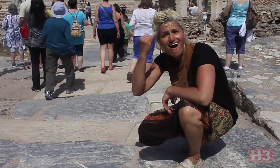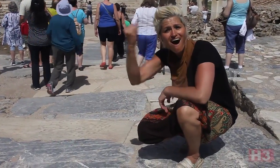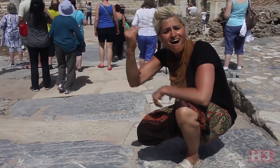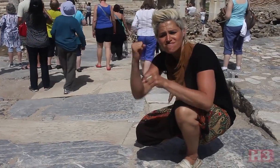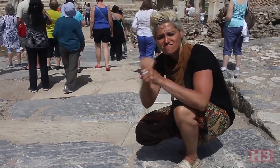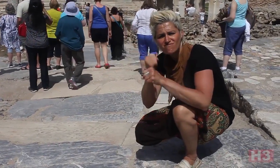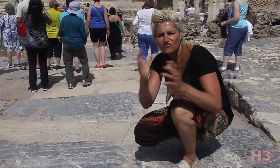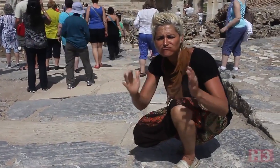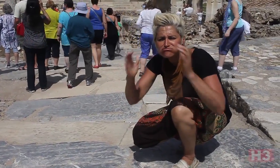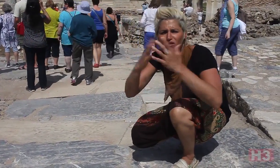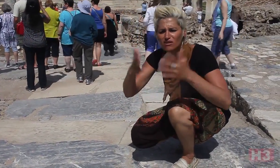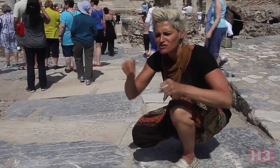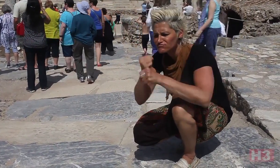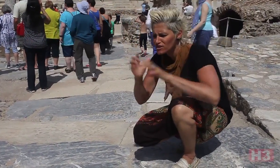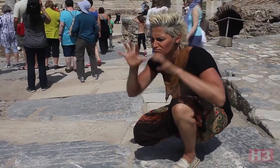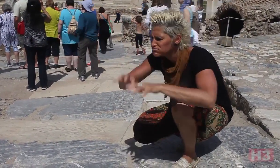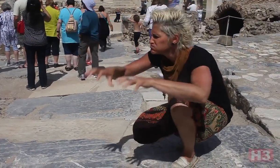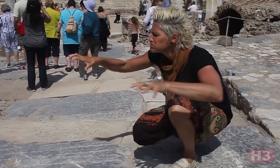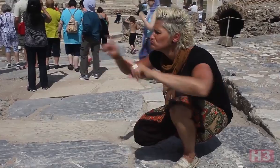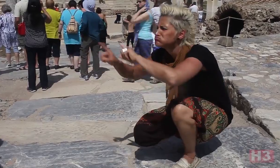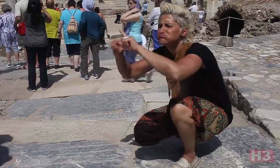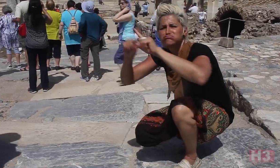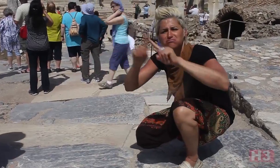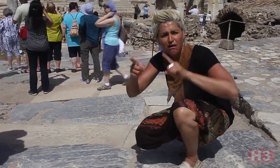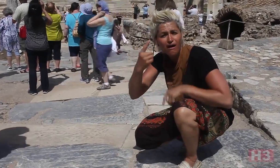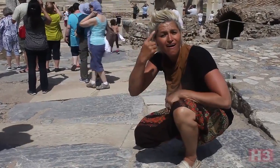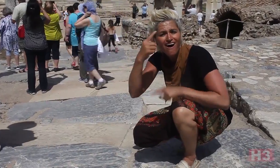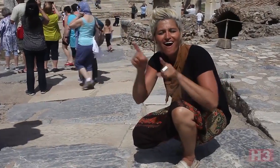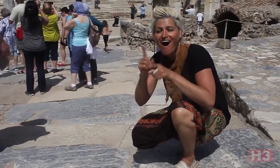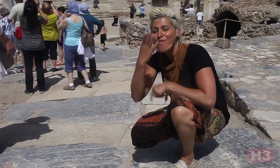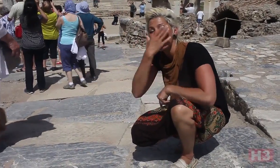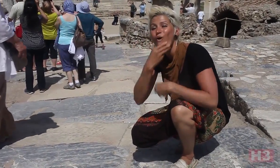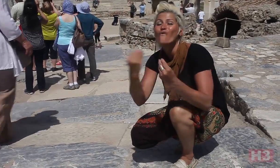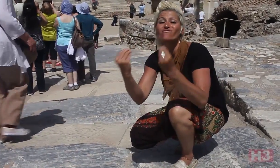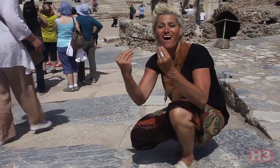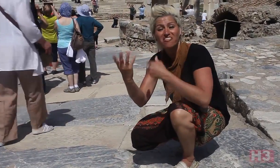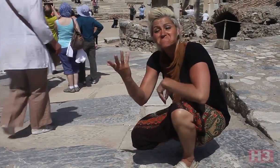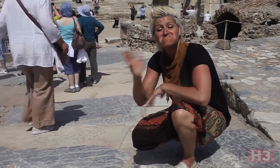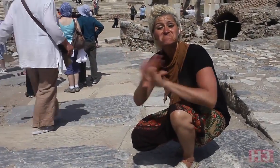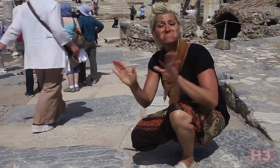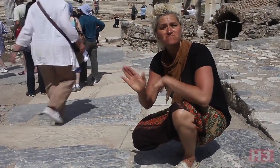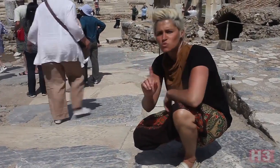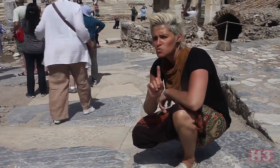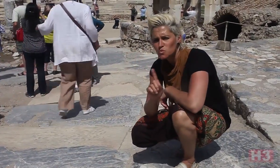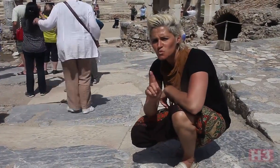Many years ago people came up many ideas for construction. You probably think it is done for beautification.